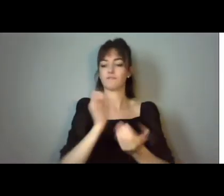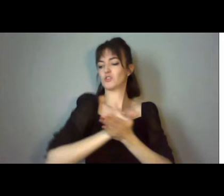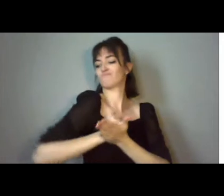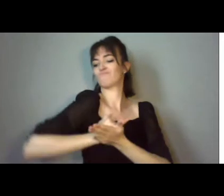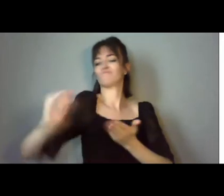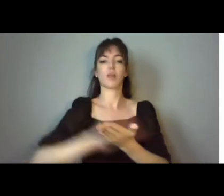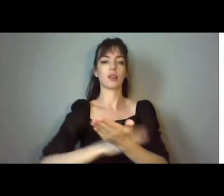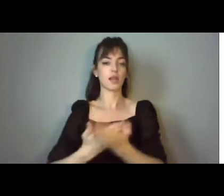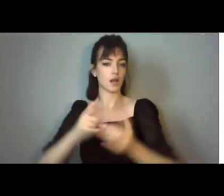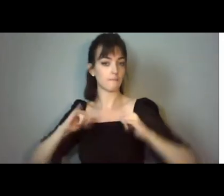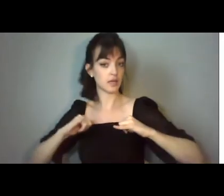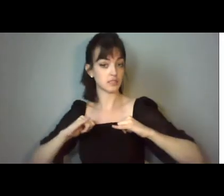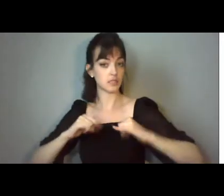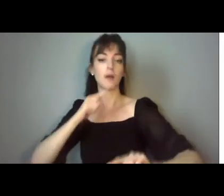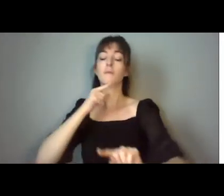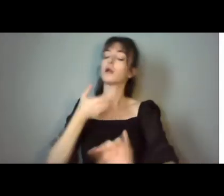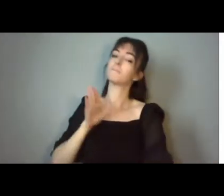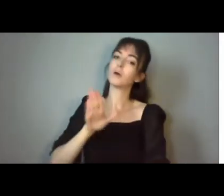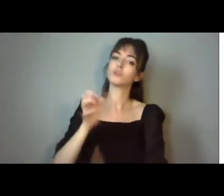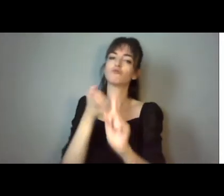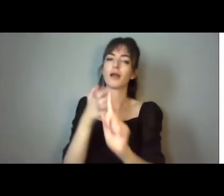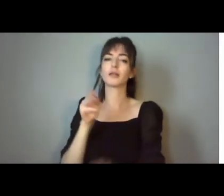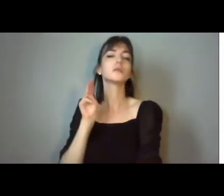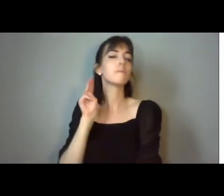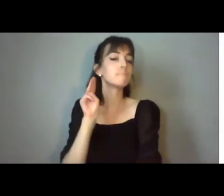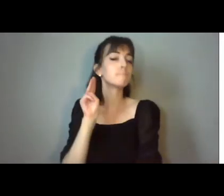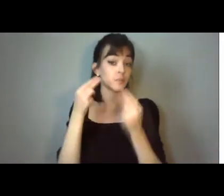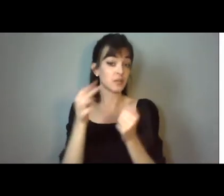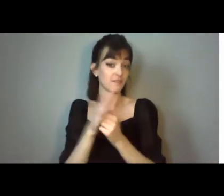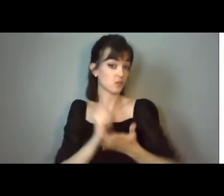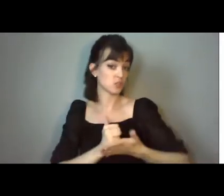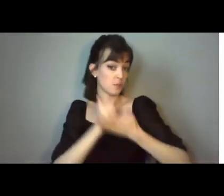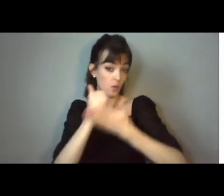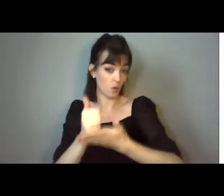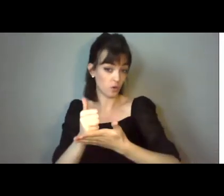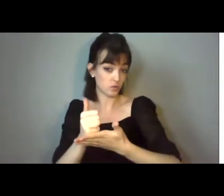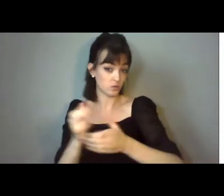but rather a recognition of the potential need for support to exercise legal capacity.